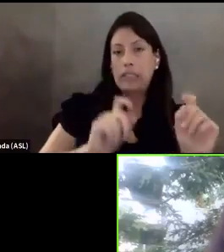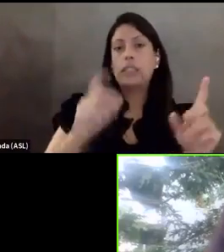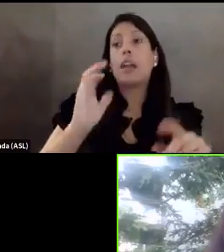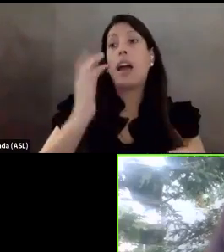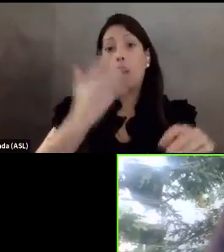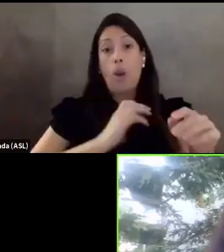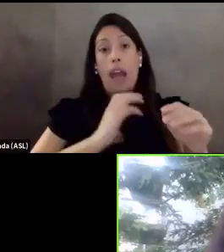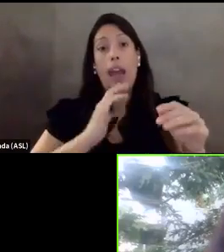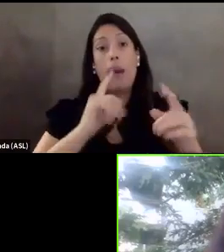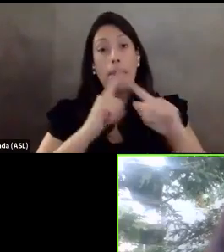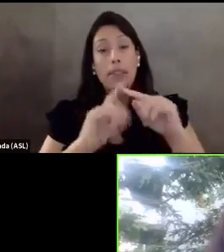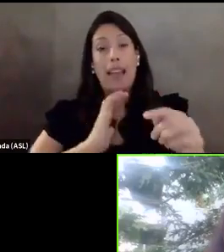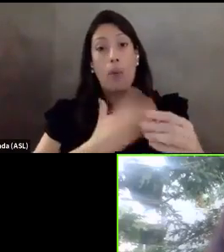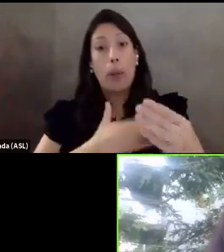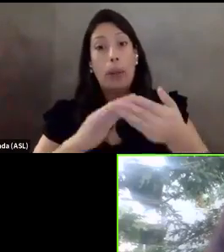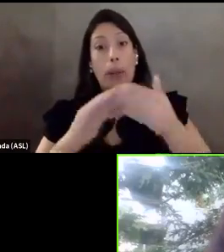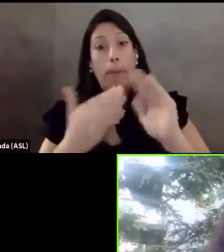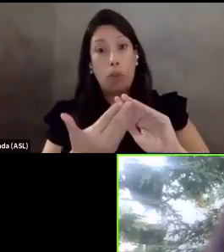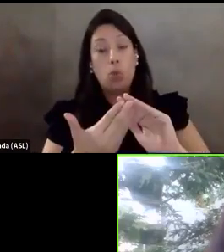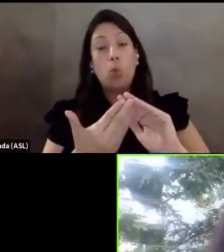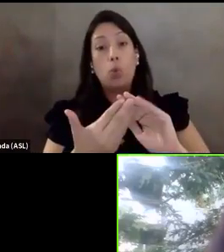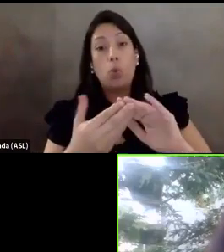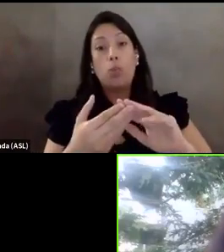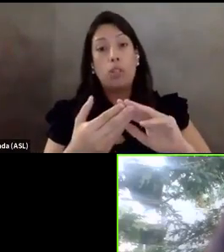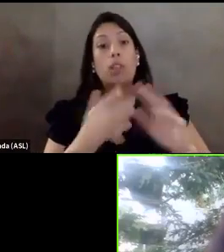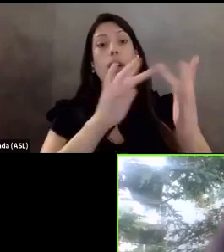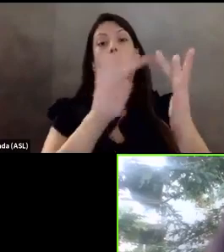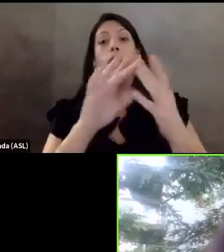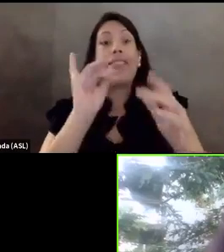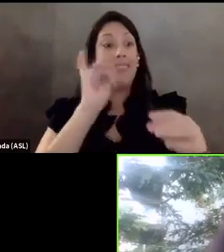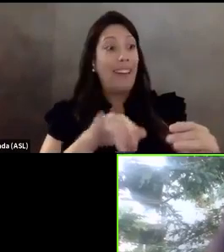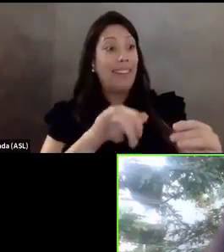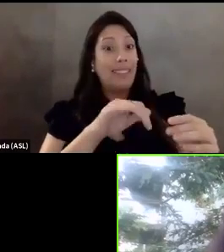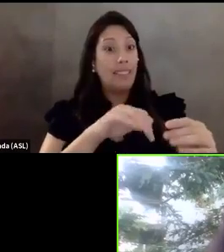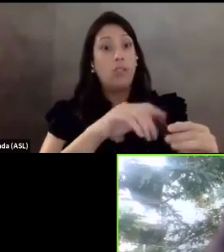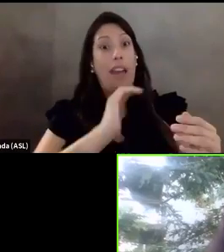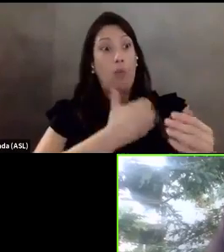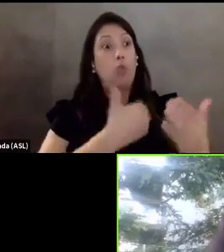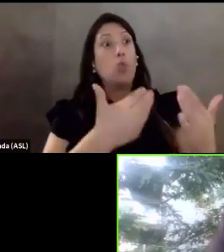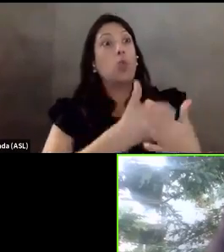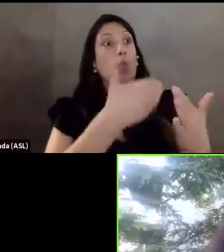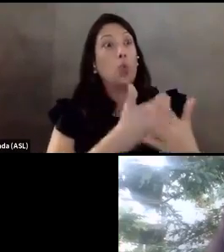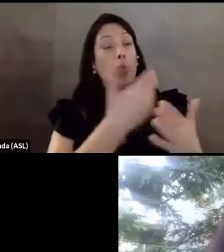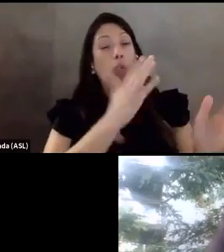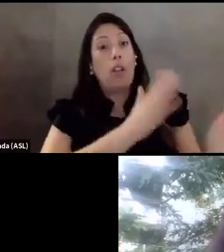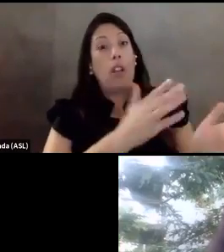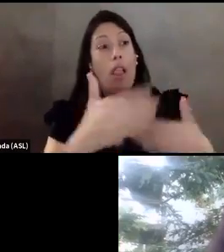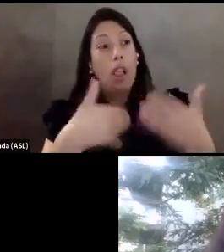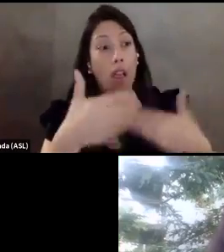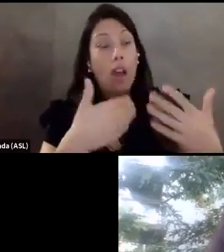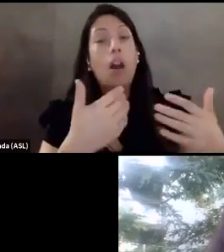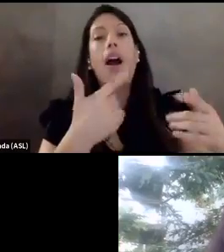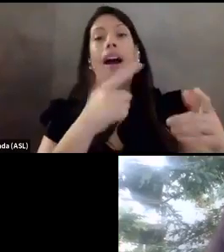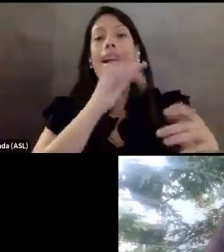that hasn't actually had effect yet on our metrics. One other question,